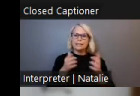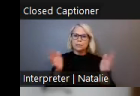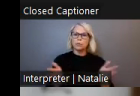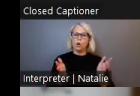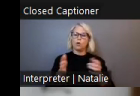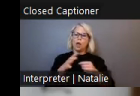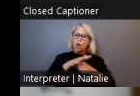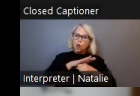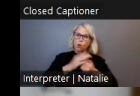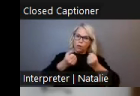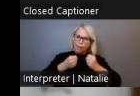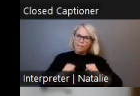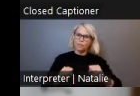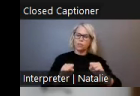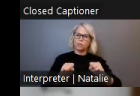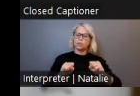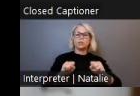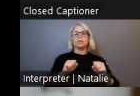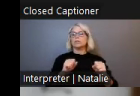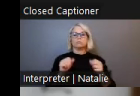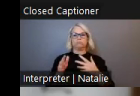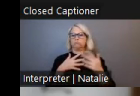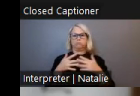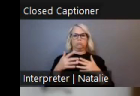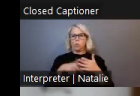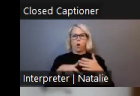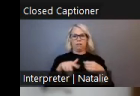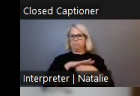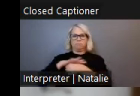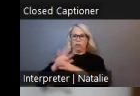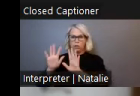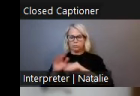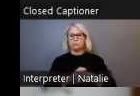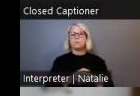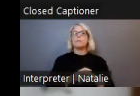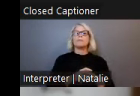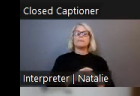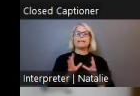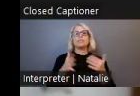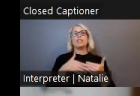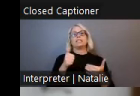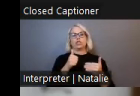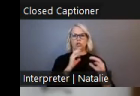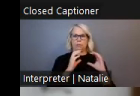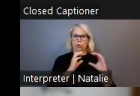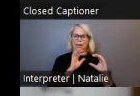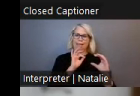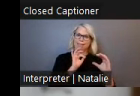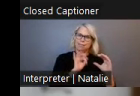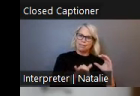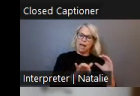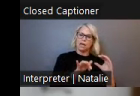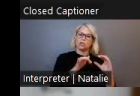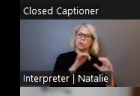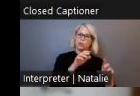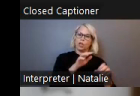efforts, regardless of what arena you are in, it is much easier to communicate that